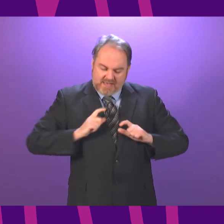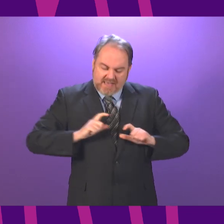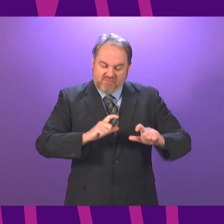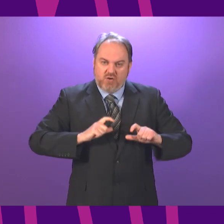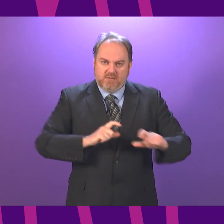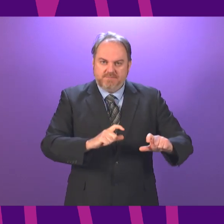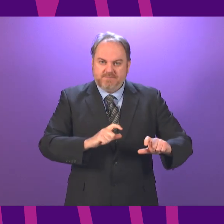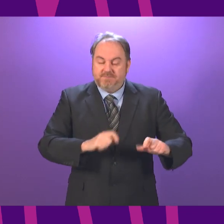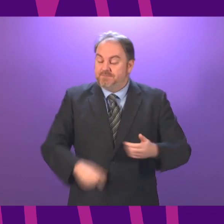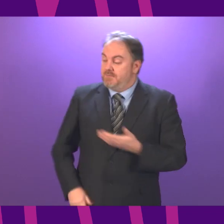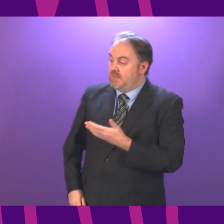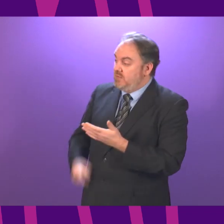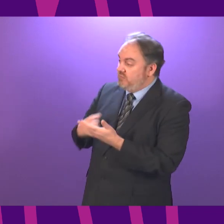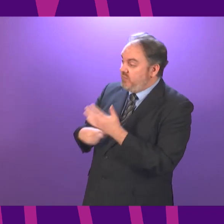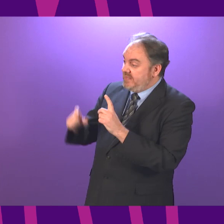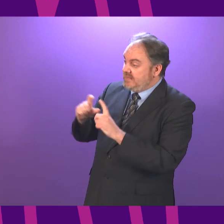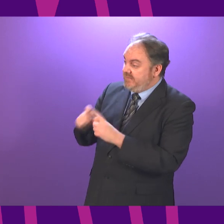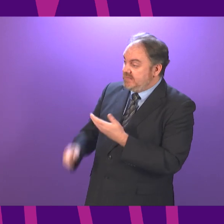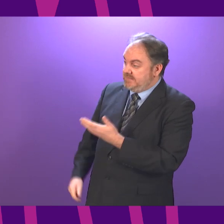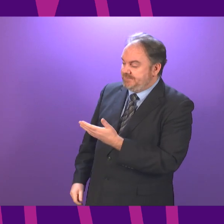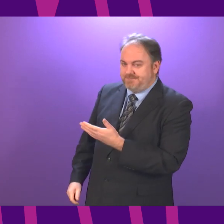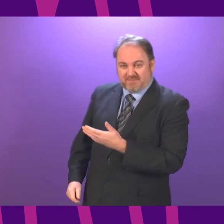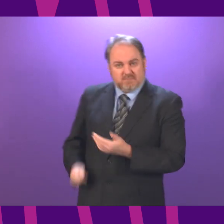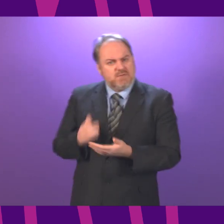Ruth Davidson: Prioritising care homes, as the Scottish